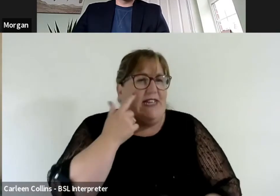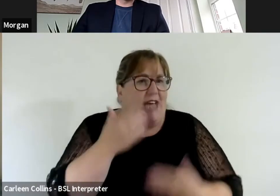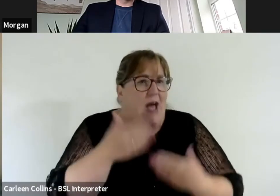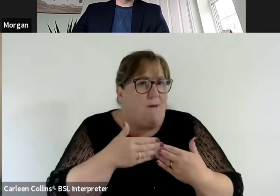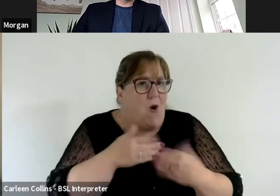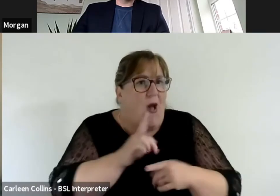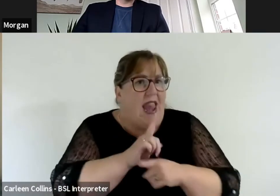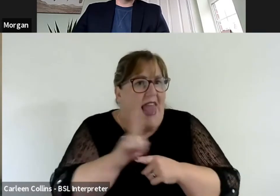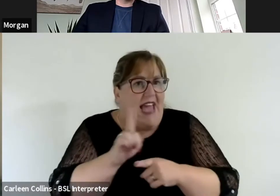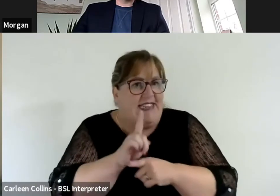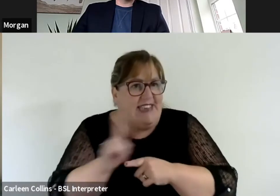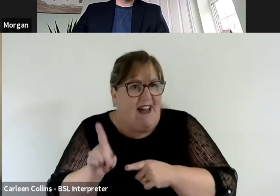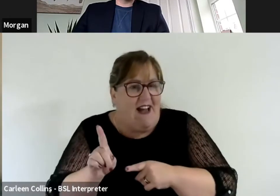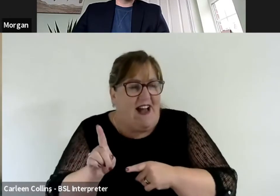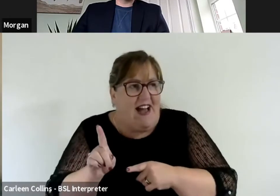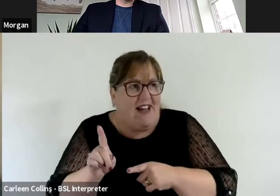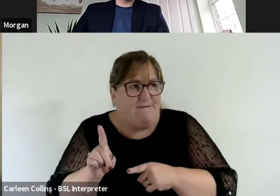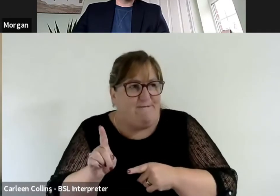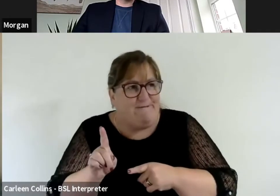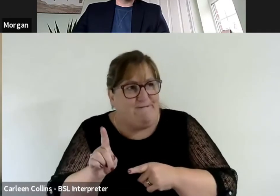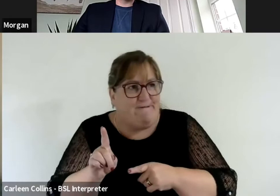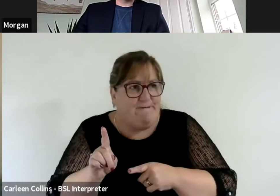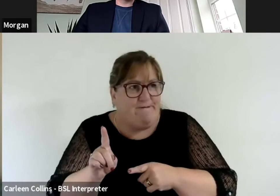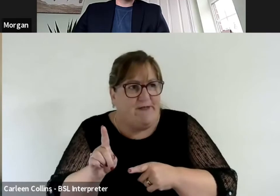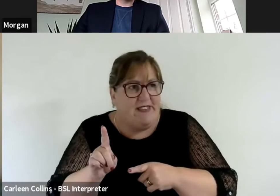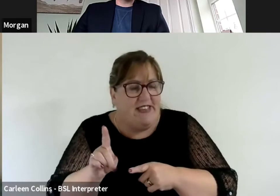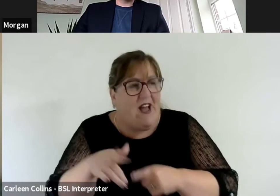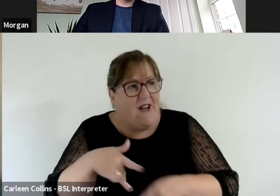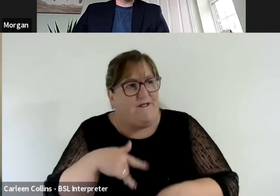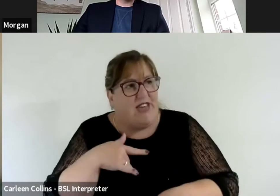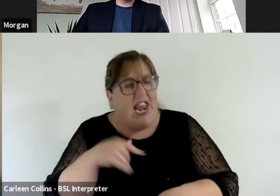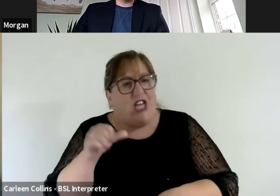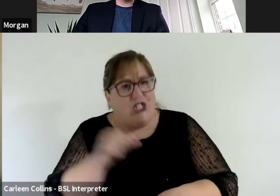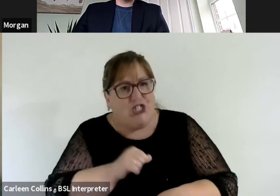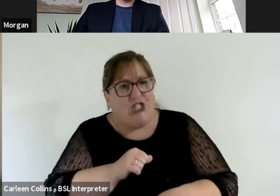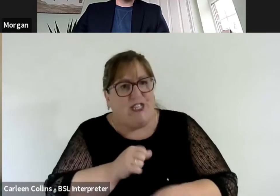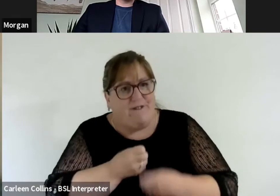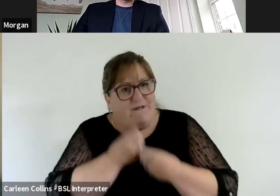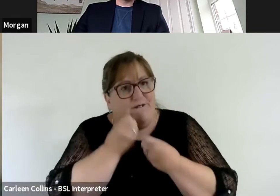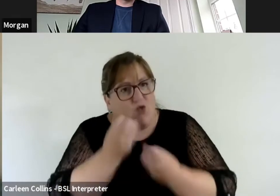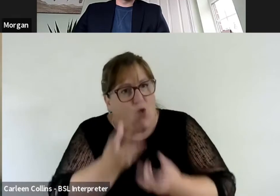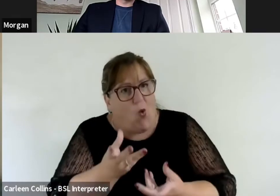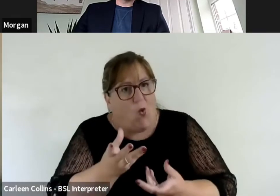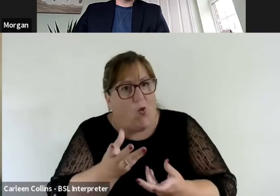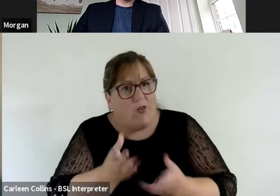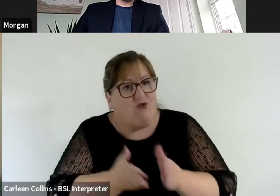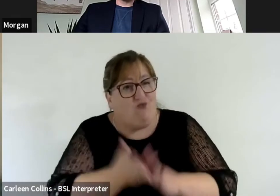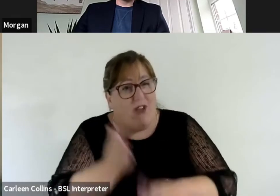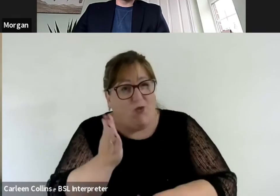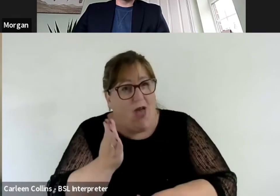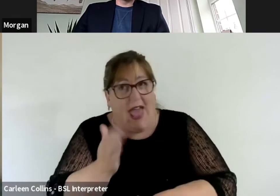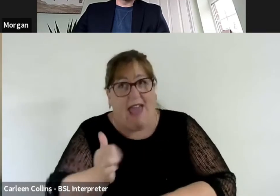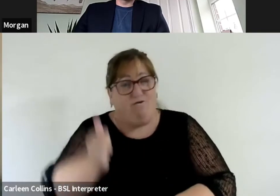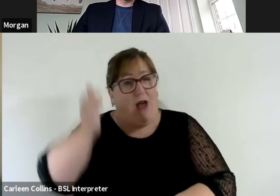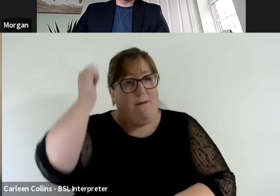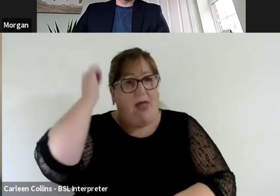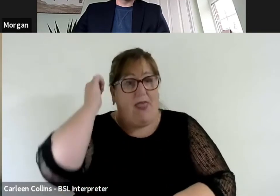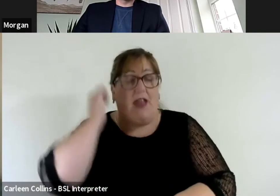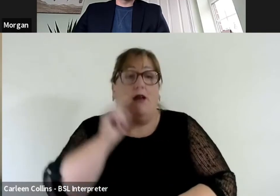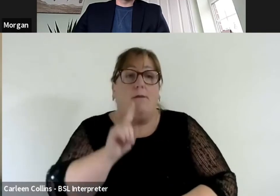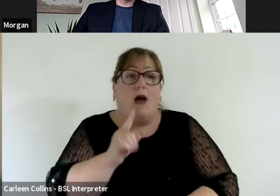Because I thought as soon as I shared those experiences, that's me, I'm out the door. Now you will find out later in my story that wasn't what it should have been.